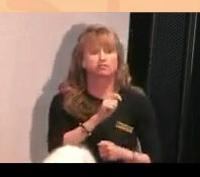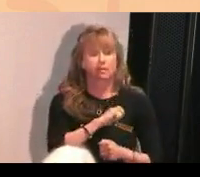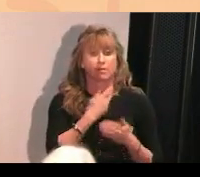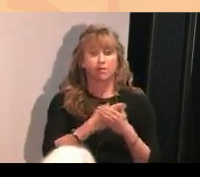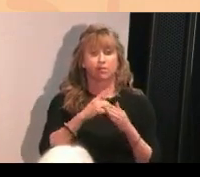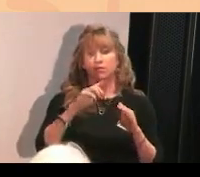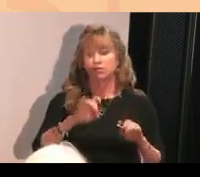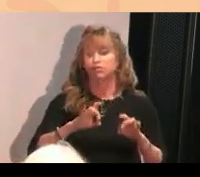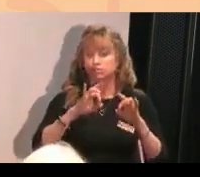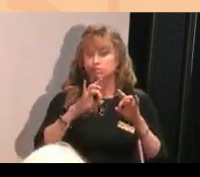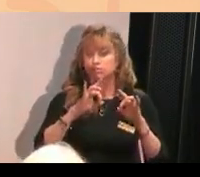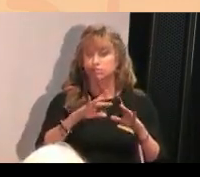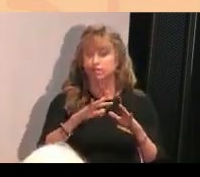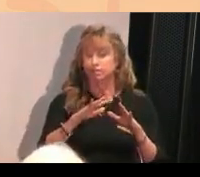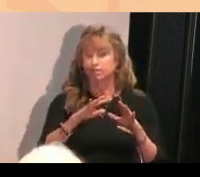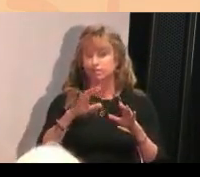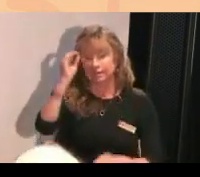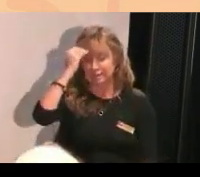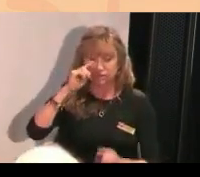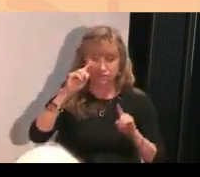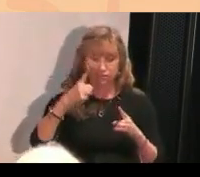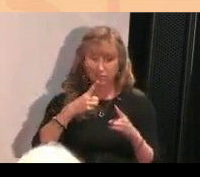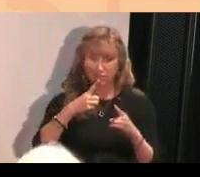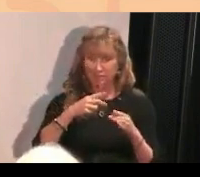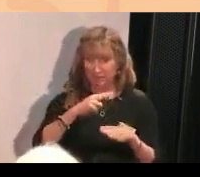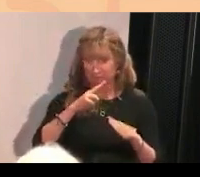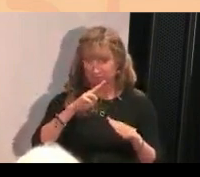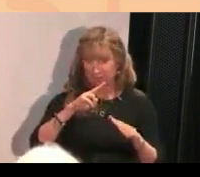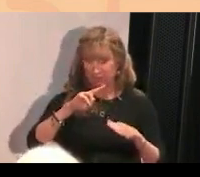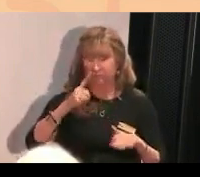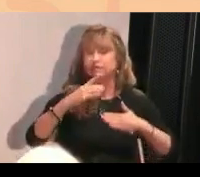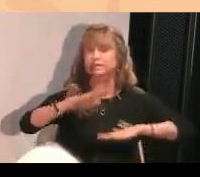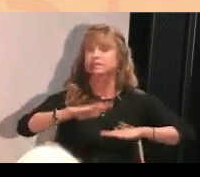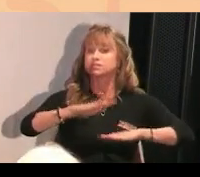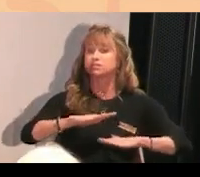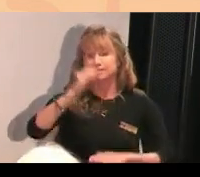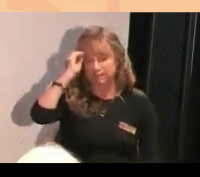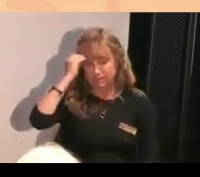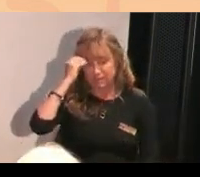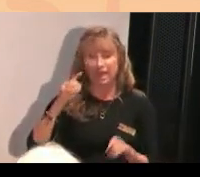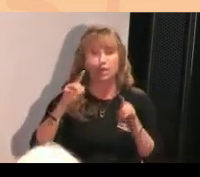Nations art form subcommittees and peer assessment panels over previous decades